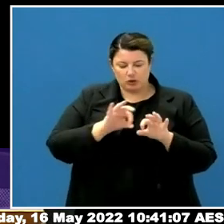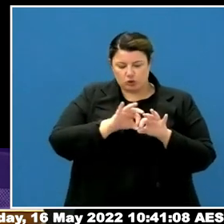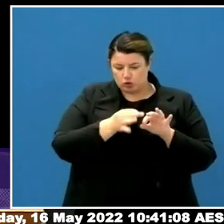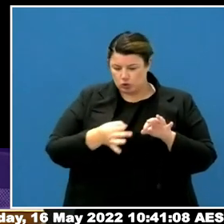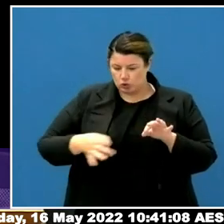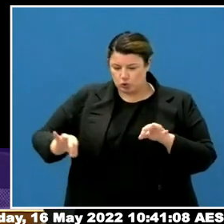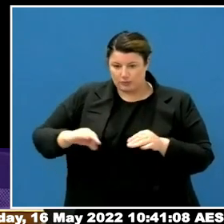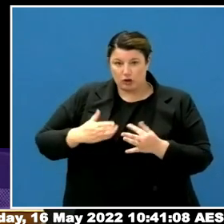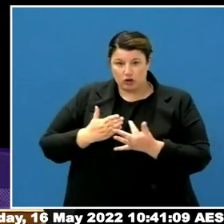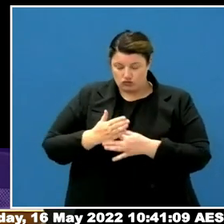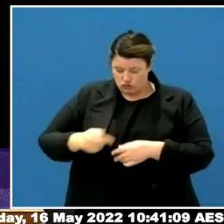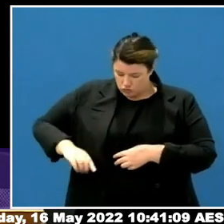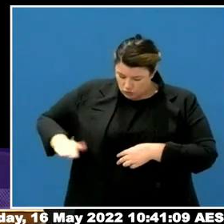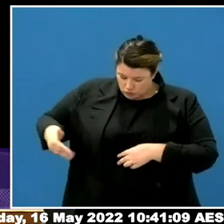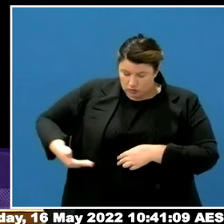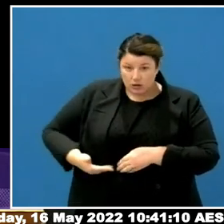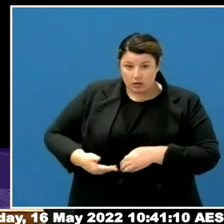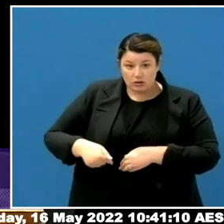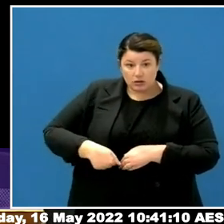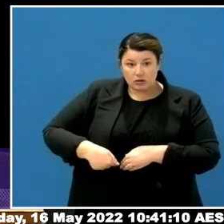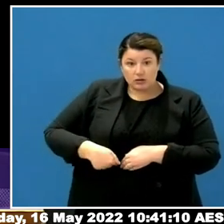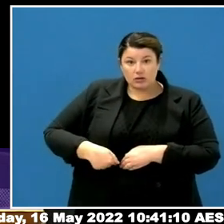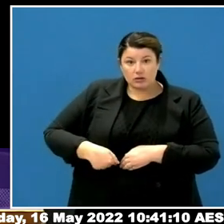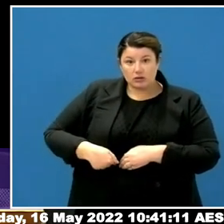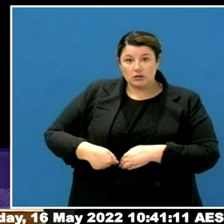placed through the abdominal wall and into the stomach.